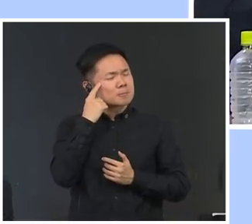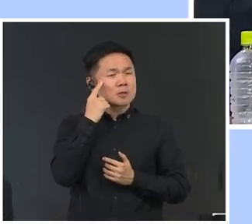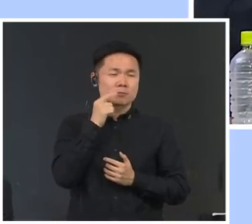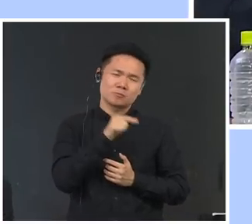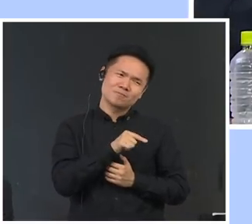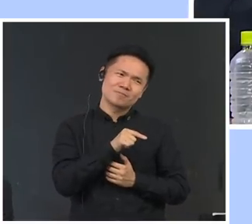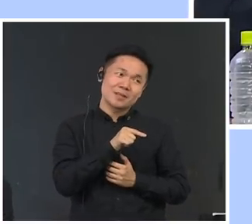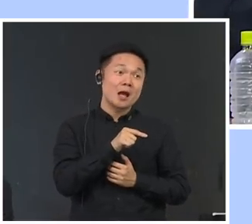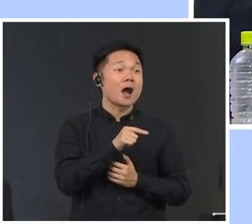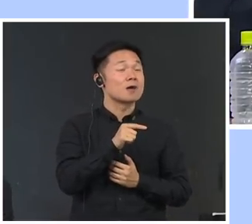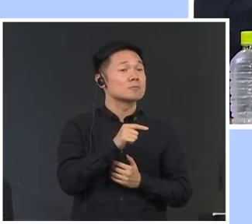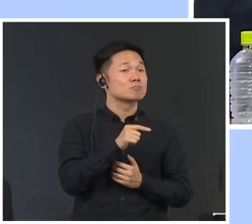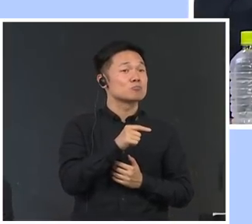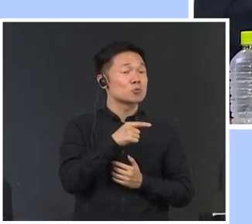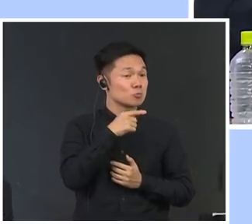And sign language was not